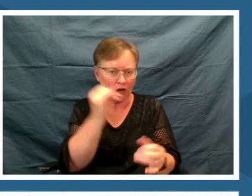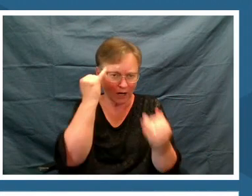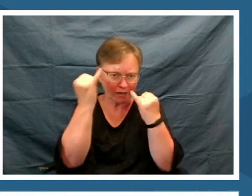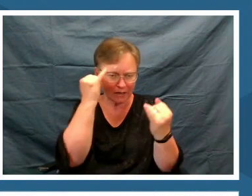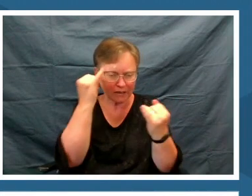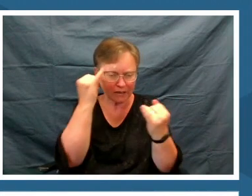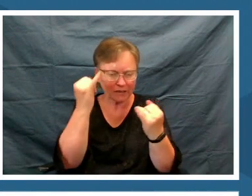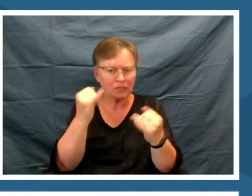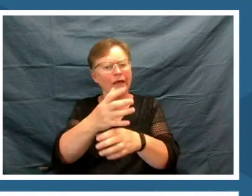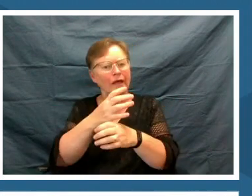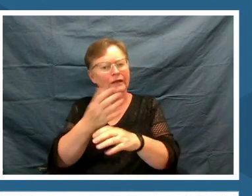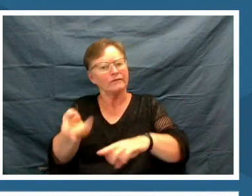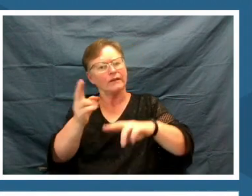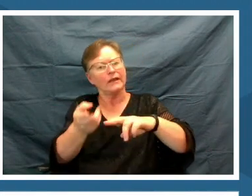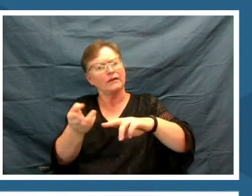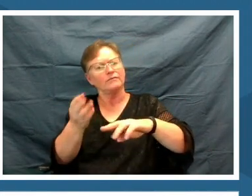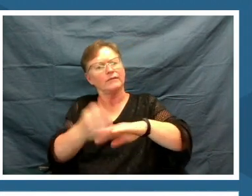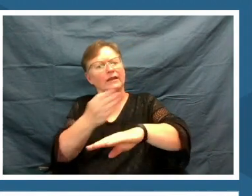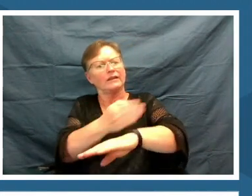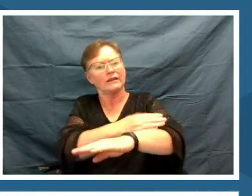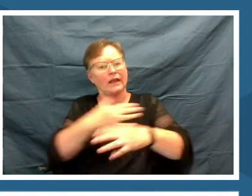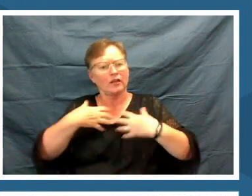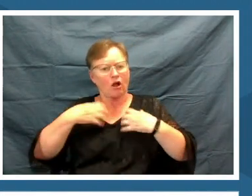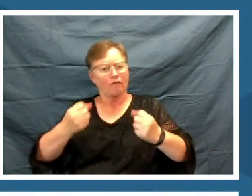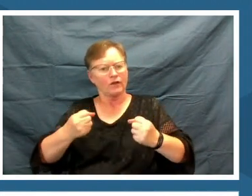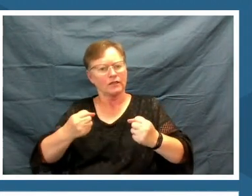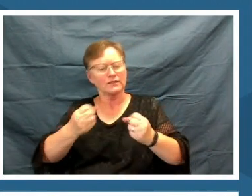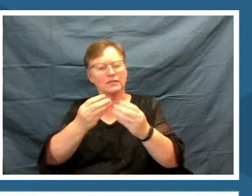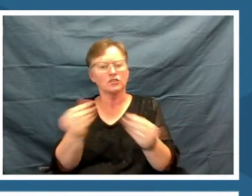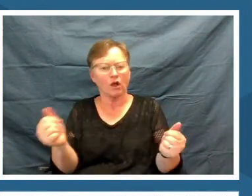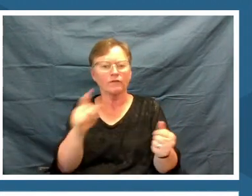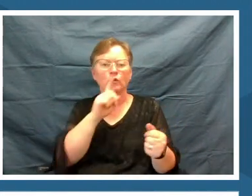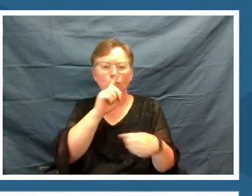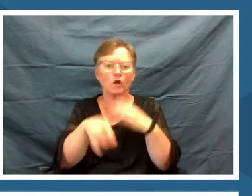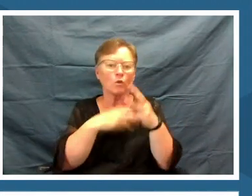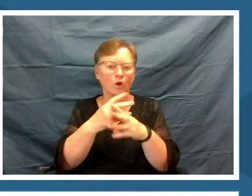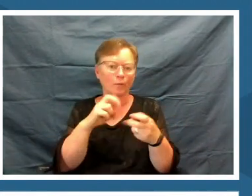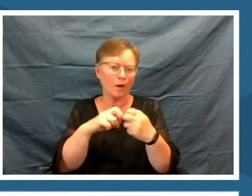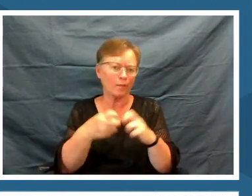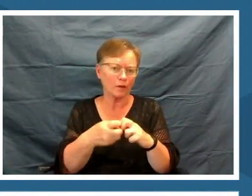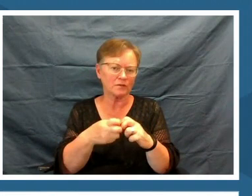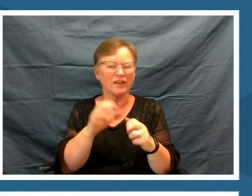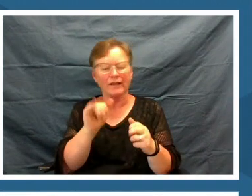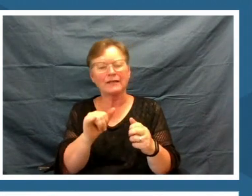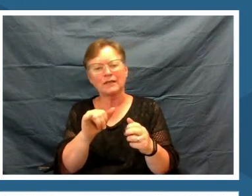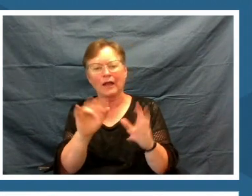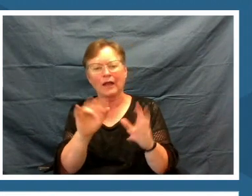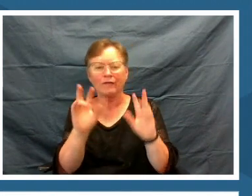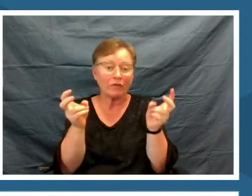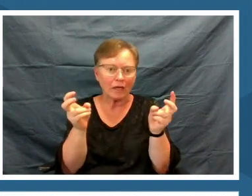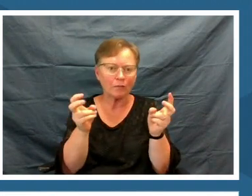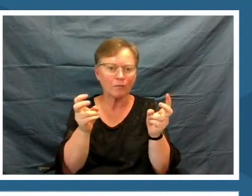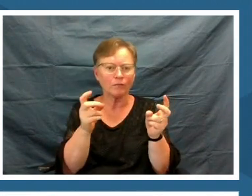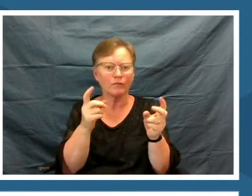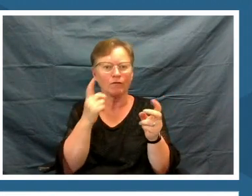world problems which has been a kind of running theme of of today's um